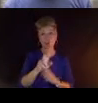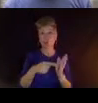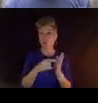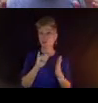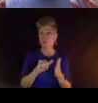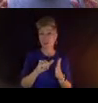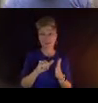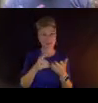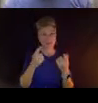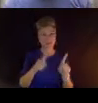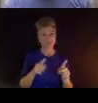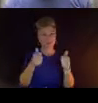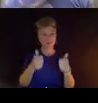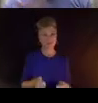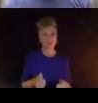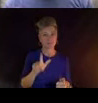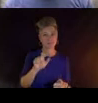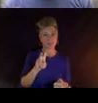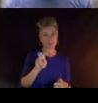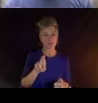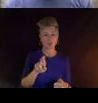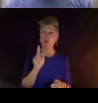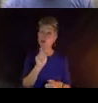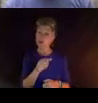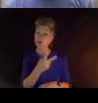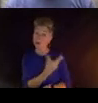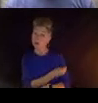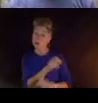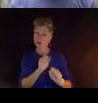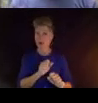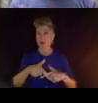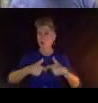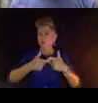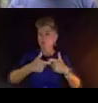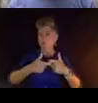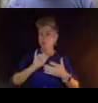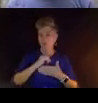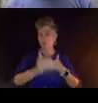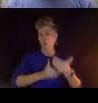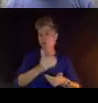So these are vaccines that can stop that process from occurring. And then sexual wellbeing,